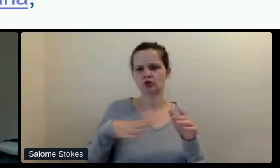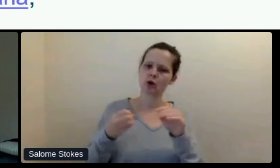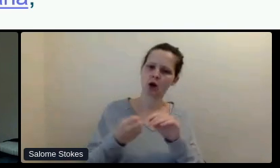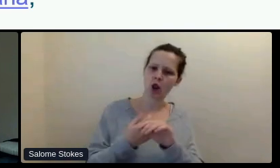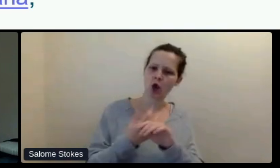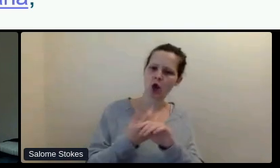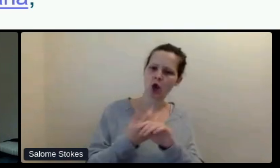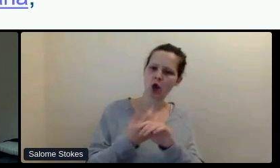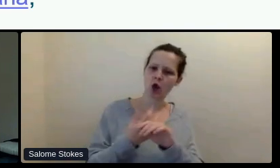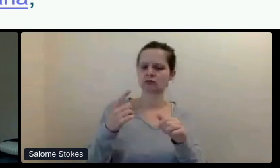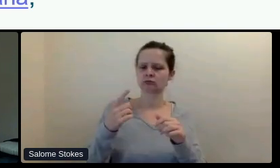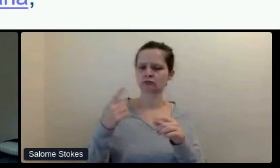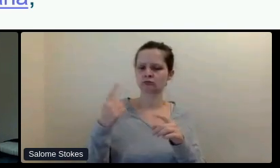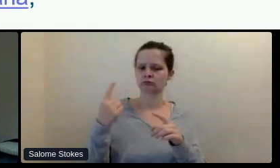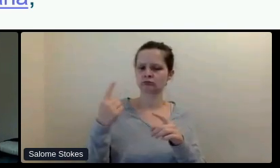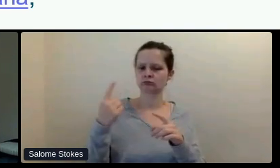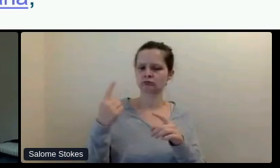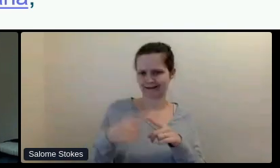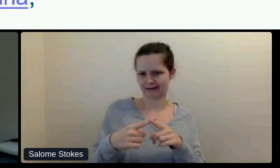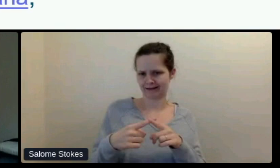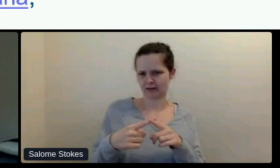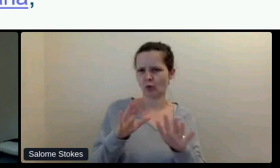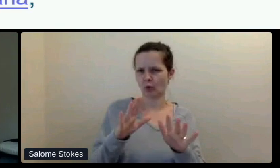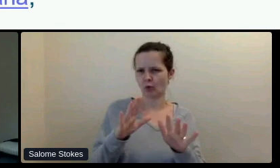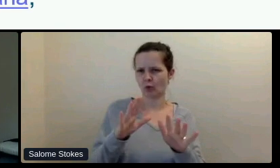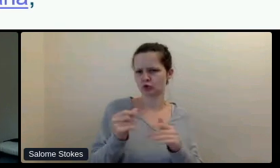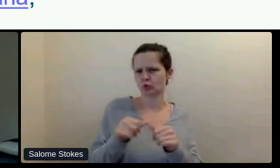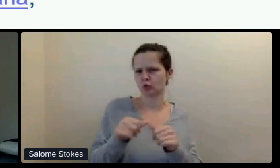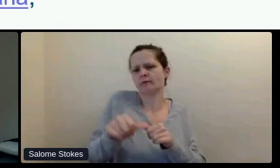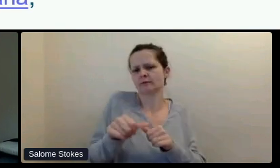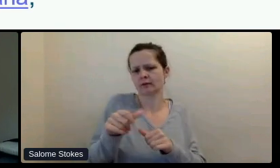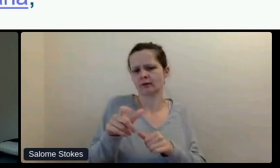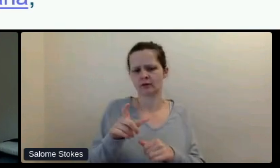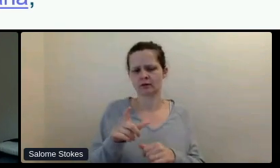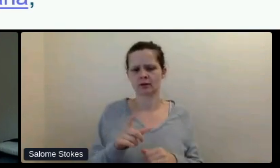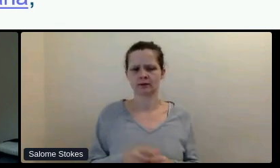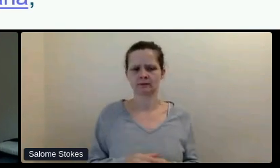people often sort of add a live region with the content in at the same time.